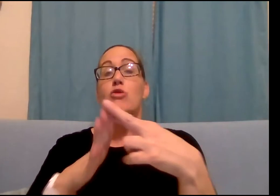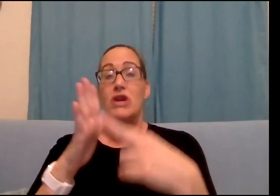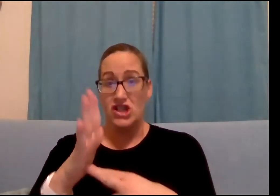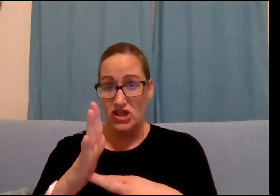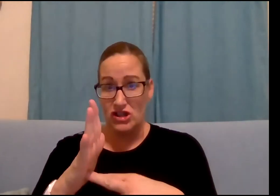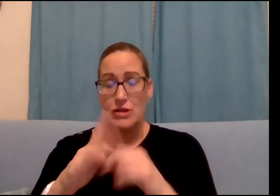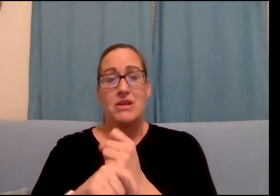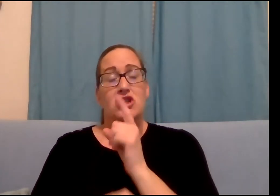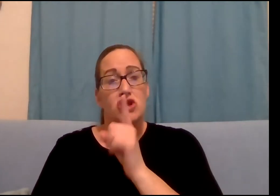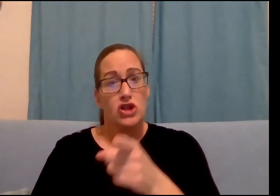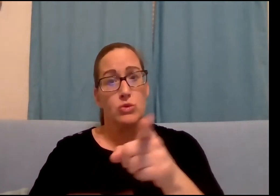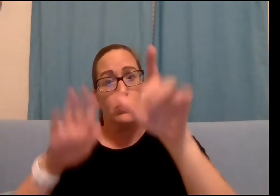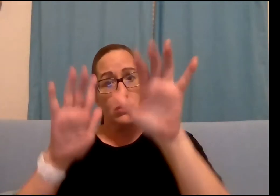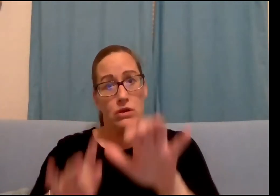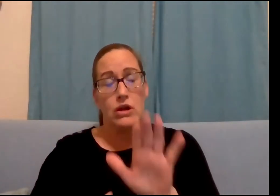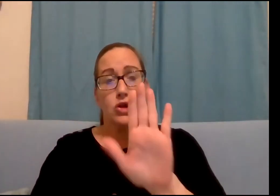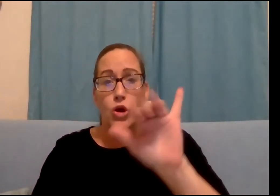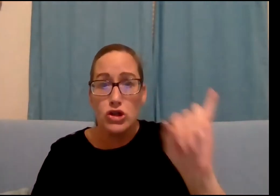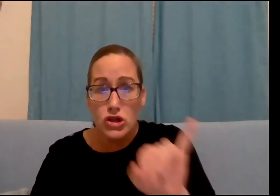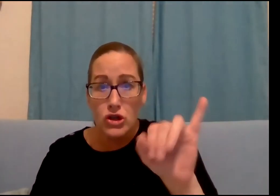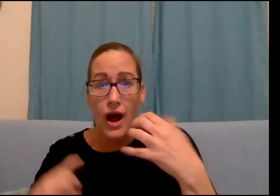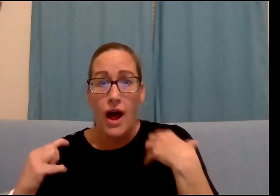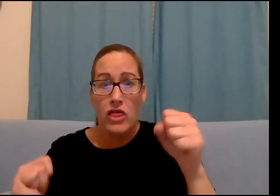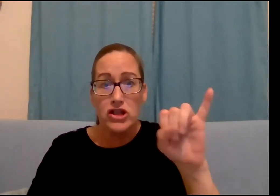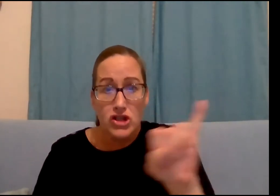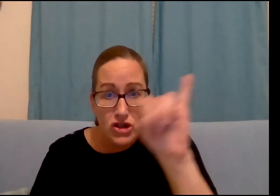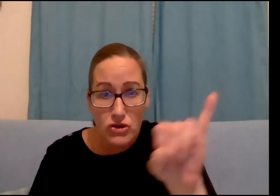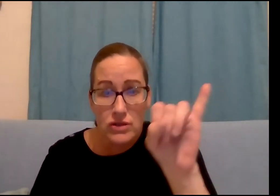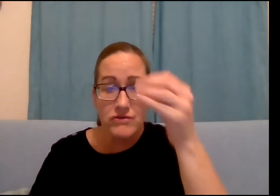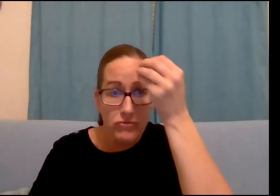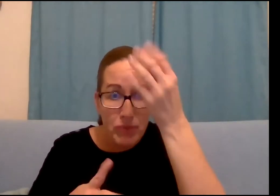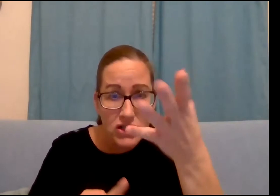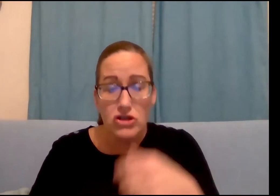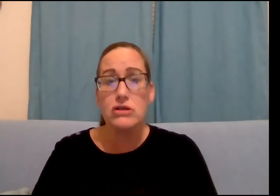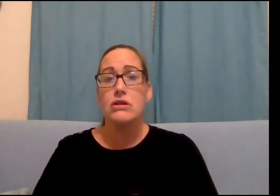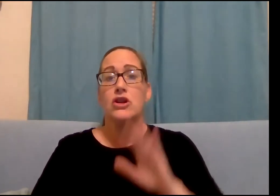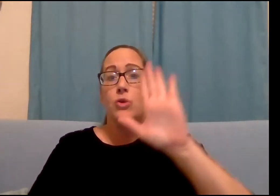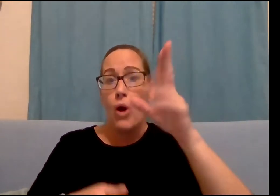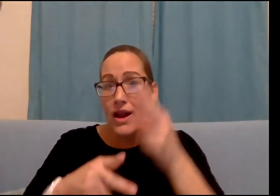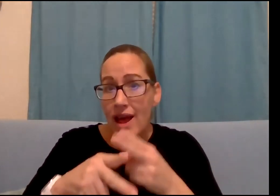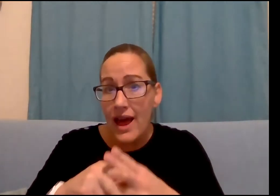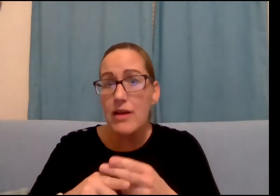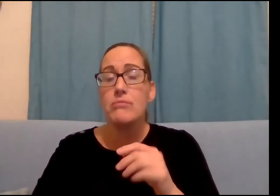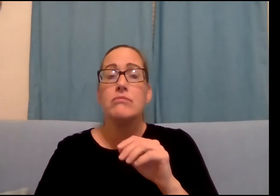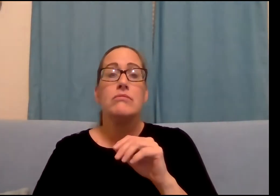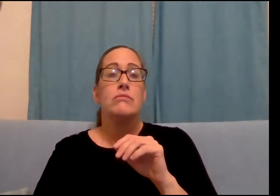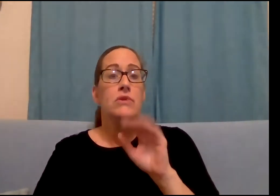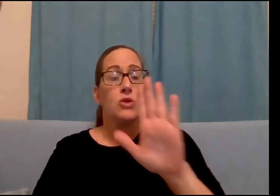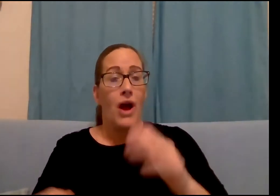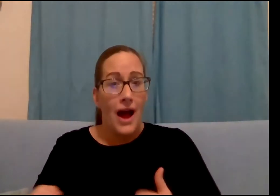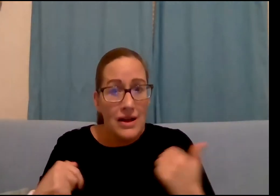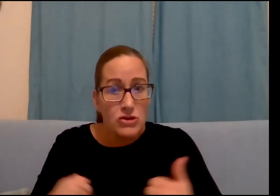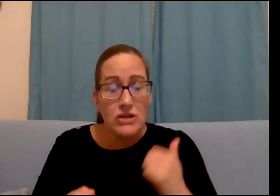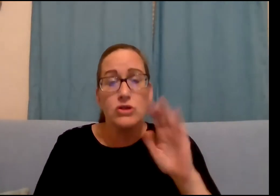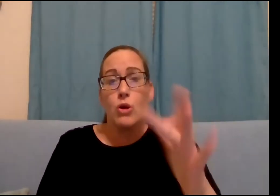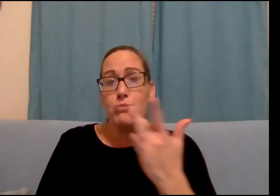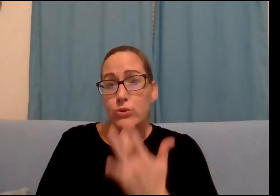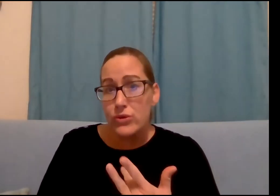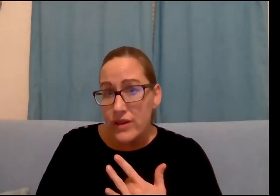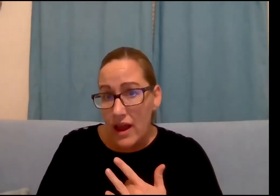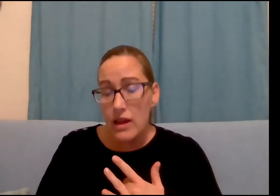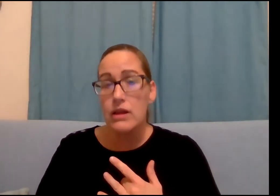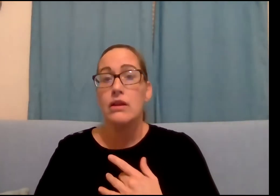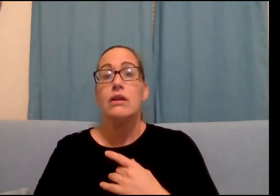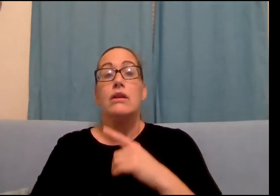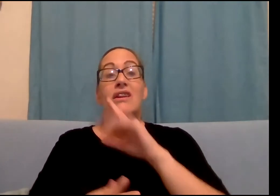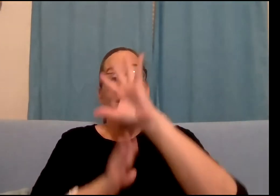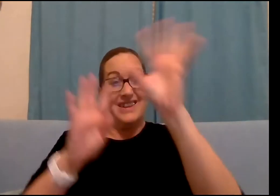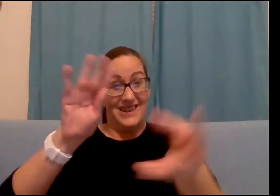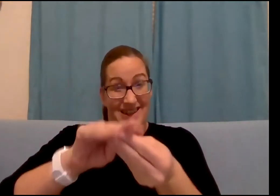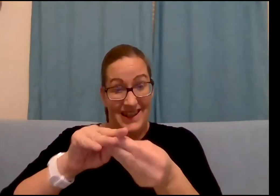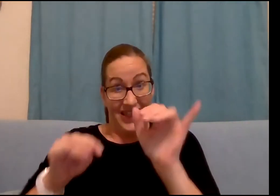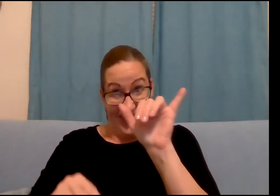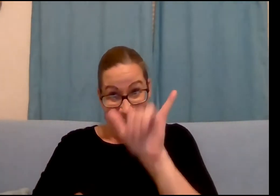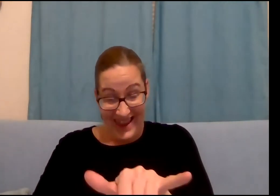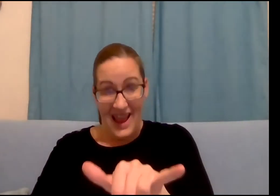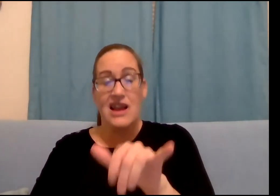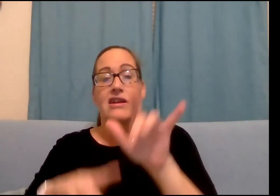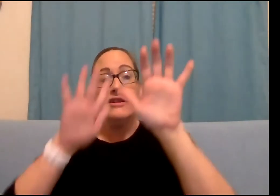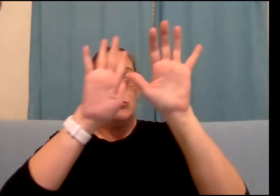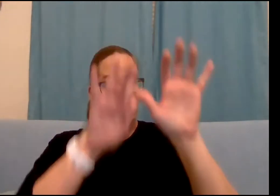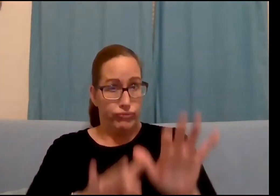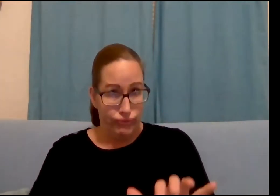Make sure you enter your health insurance information, your name, address, date of birth, and all that.